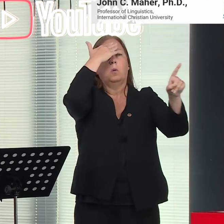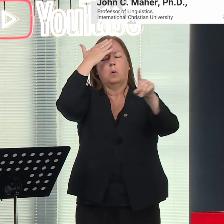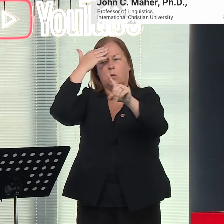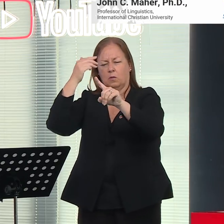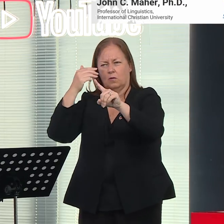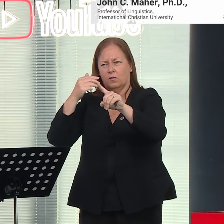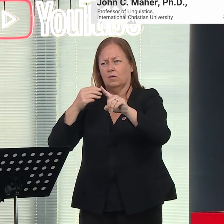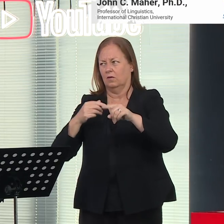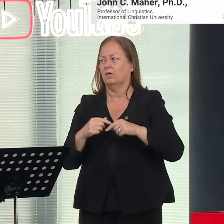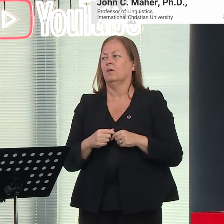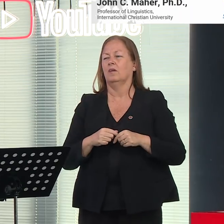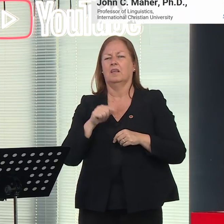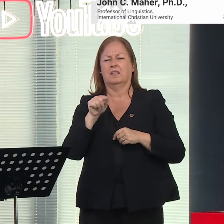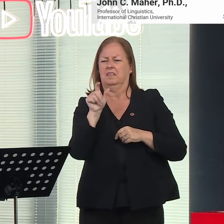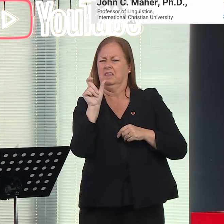"minority" is ambiguous, unclear.